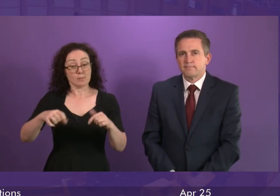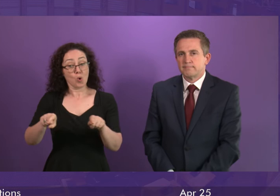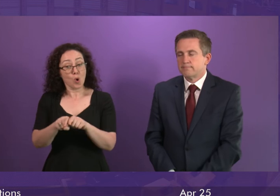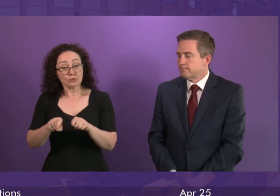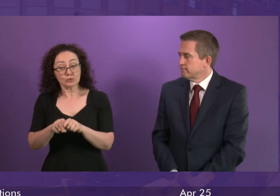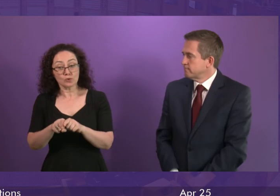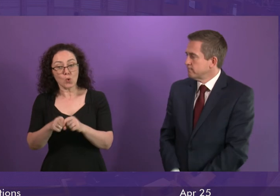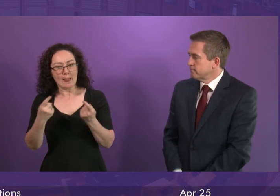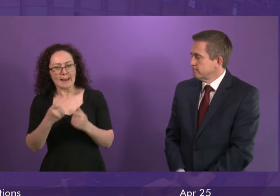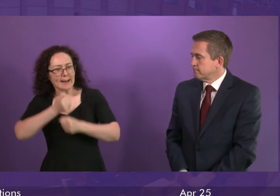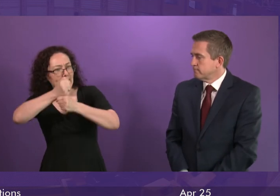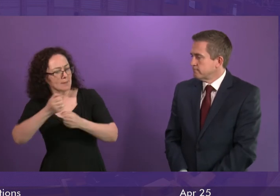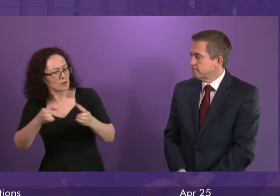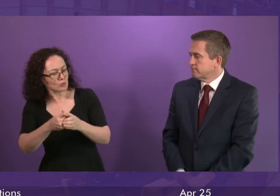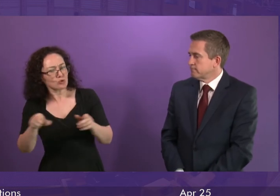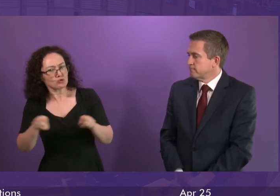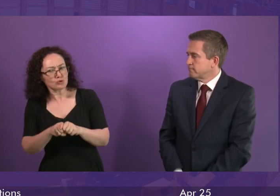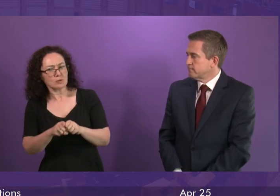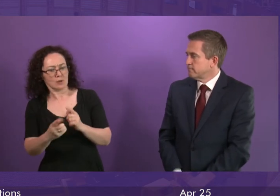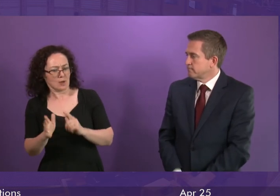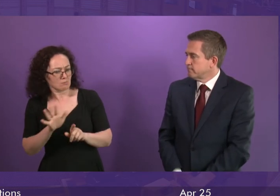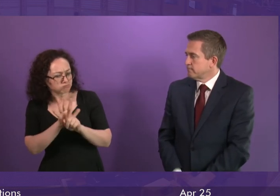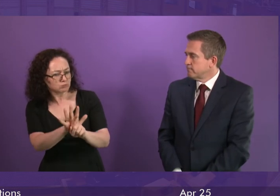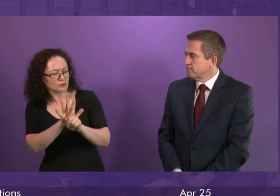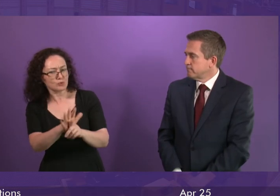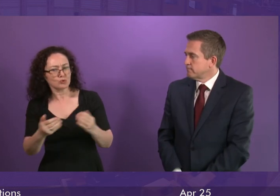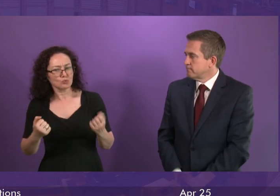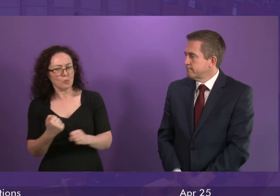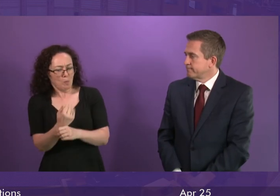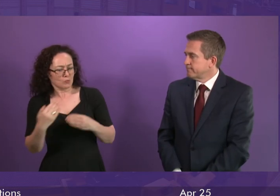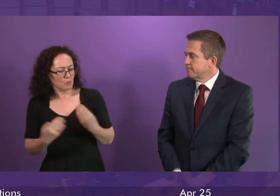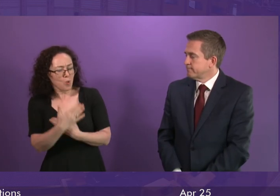pressure on us to do more. We will continue to do so, because we are determined to continue